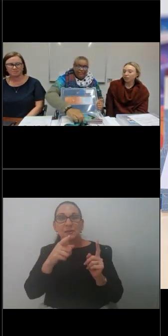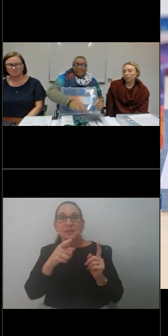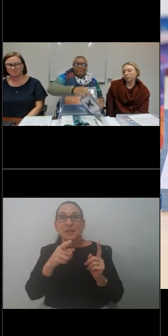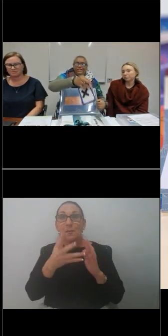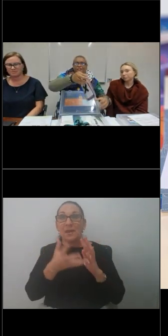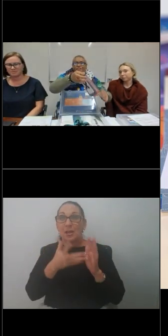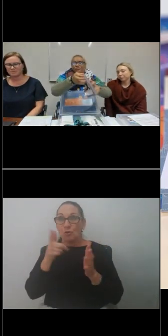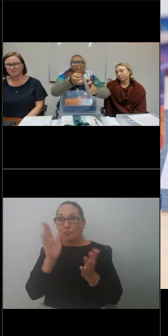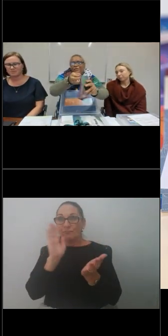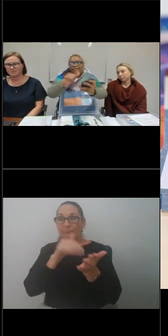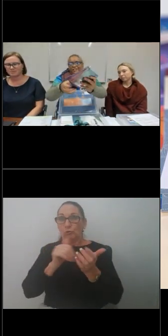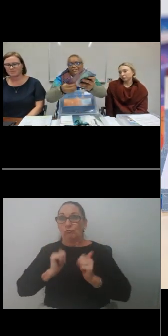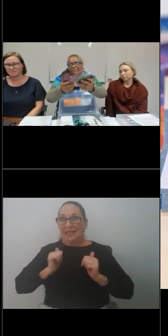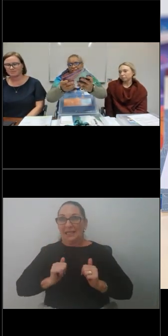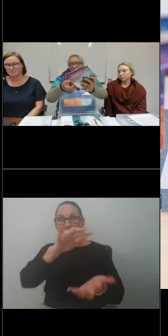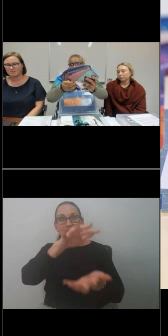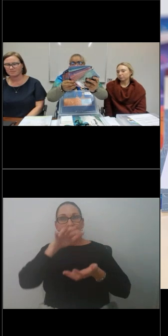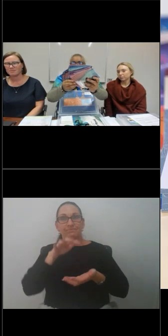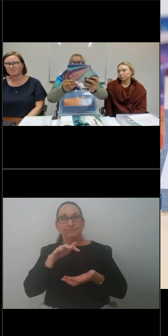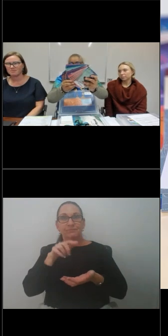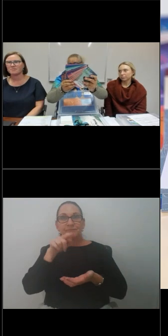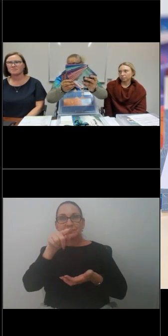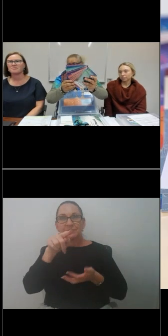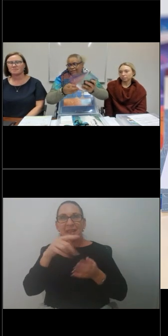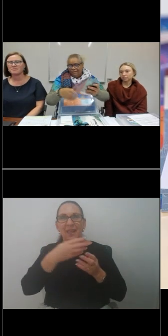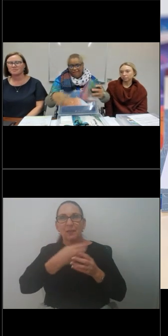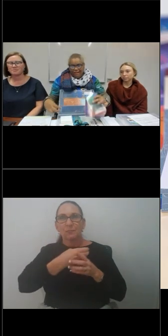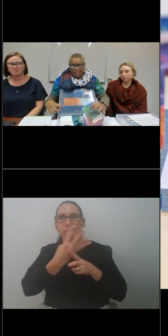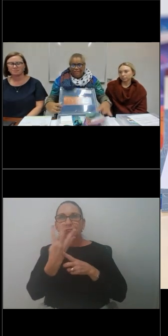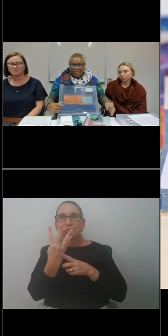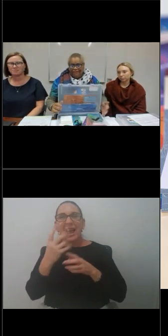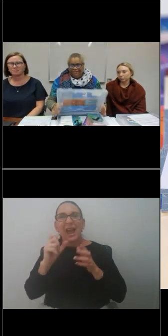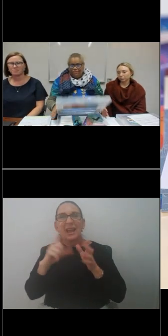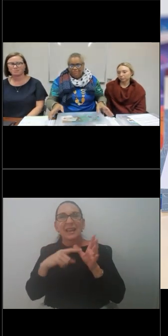so you get your story cards and everything else we we'll talk to that but everyone keeps saying what